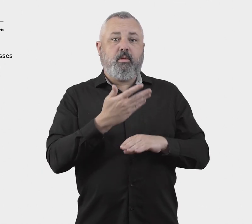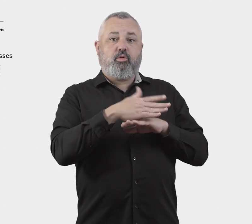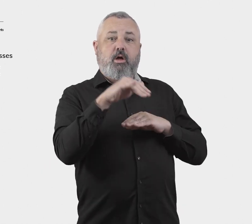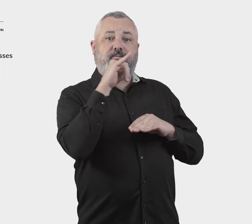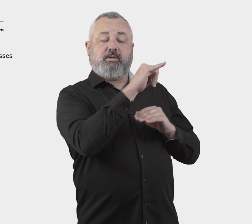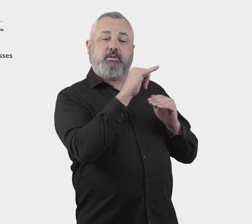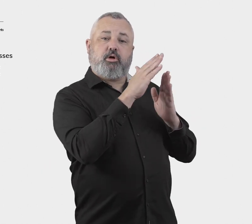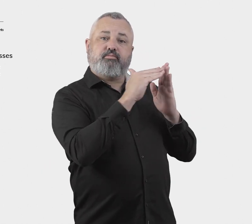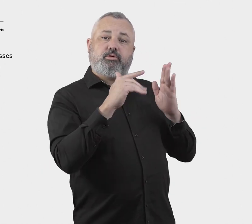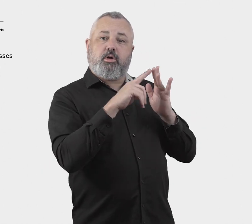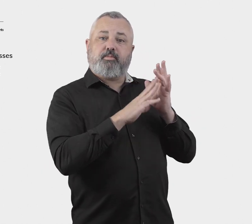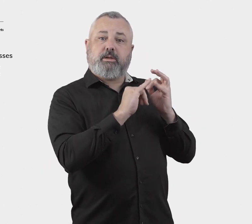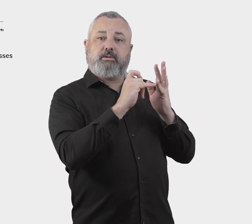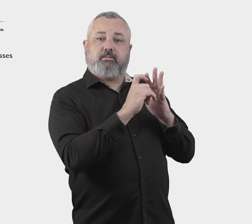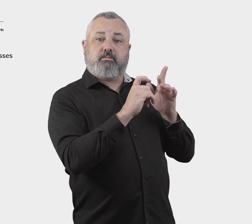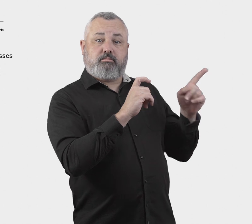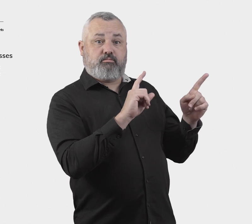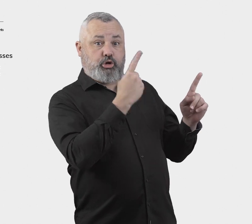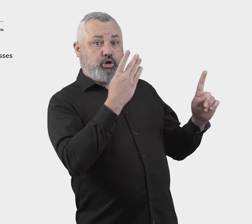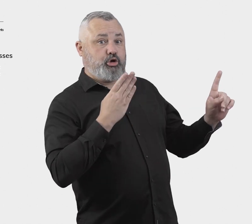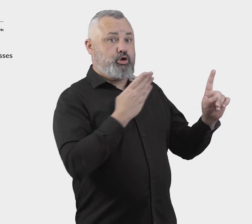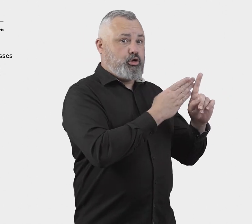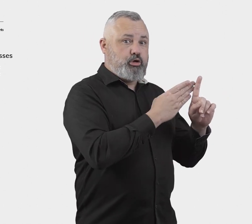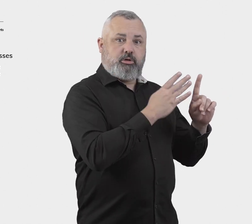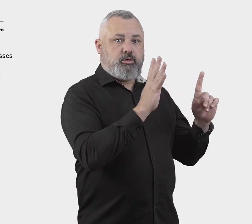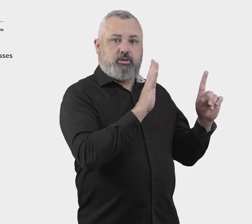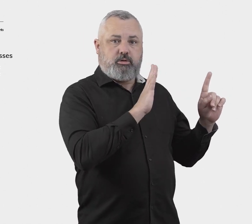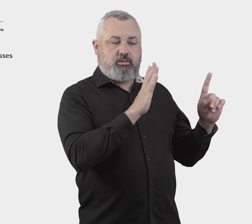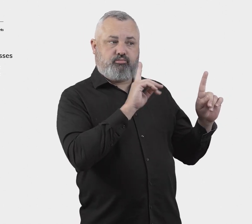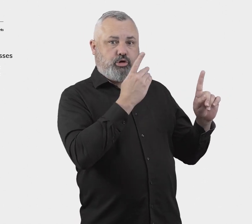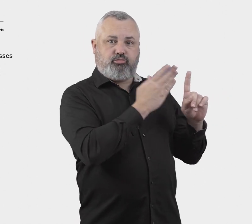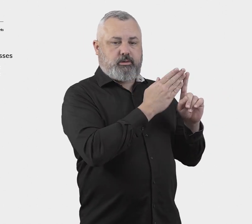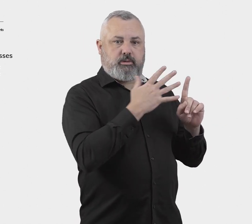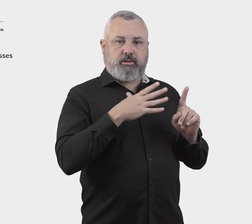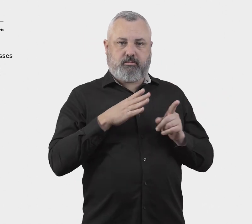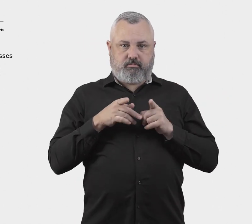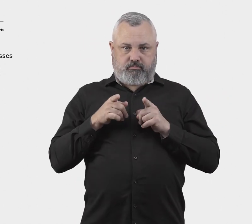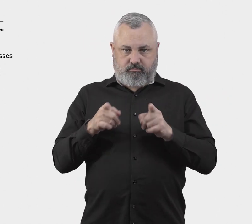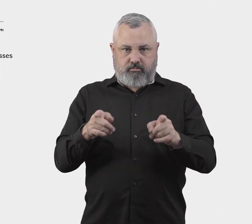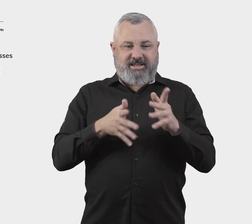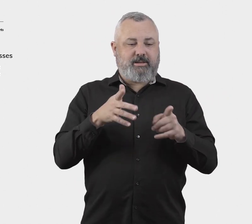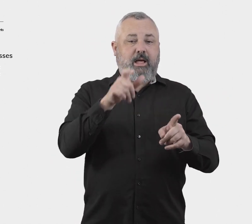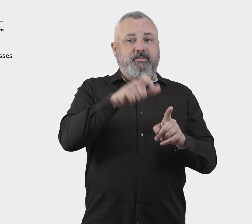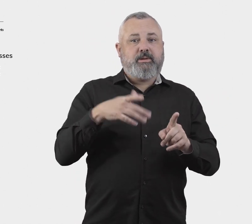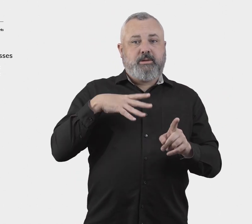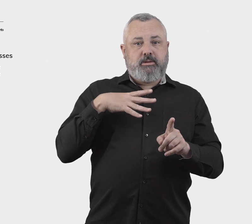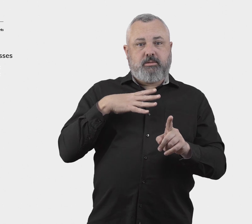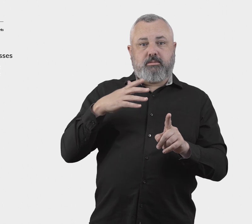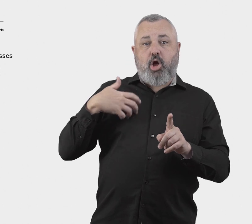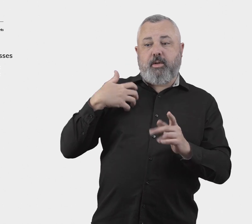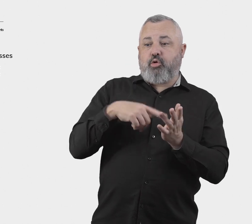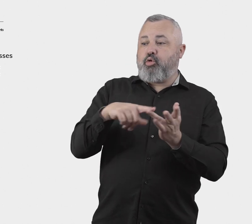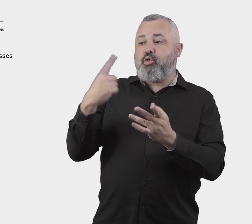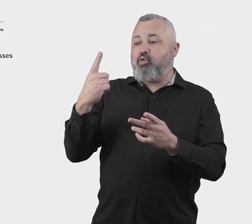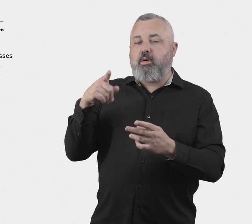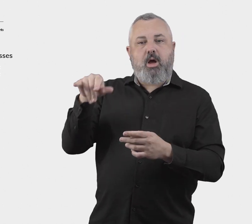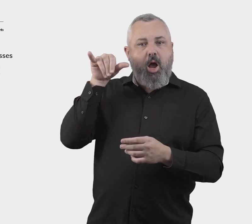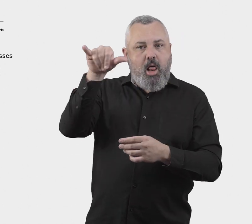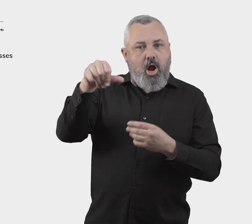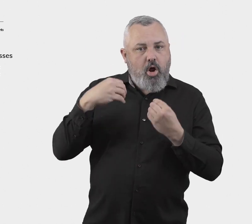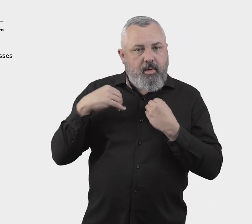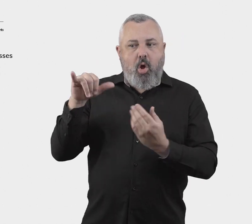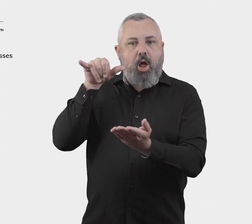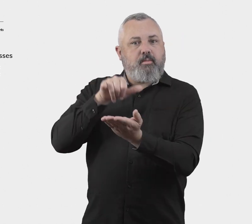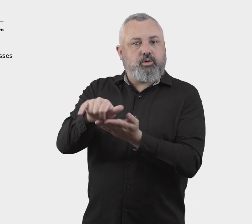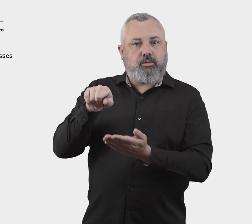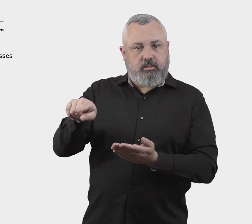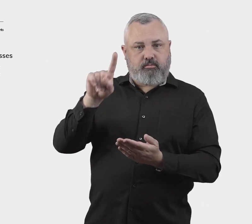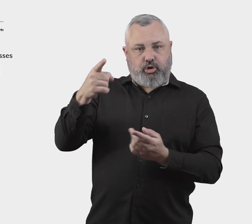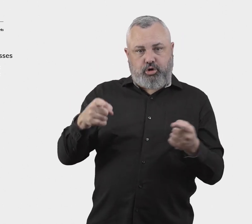The Aviation Industry Ombuds Scheme is intended to be a dispute resolution body of last resort.